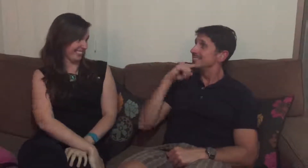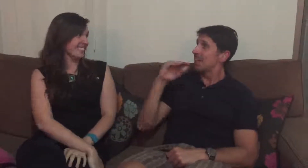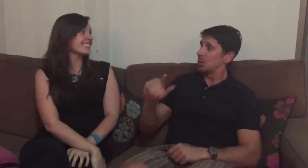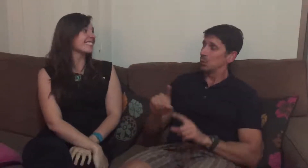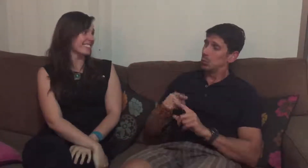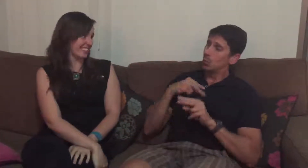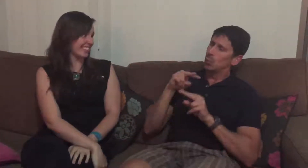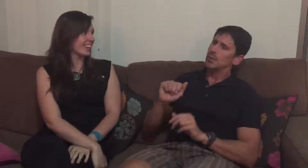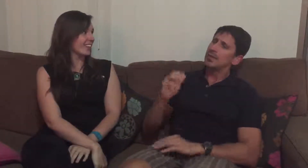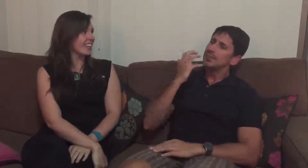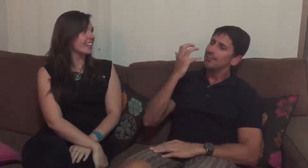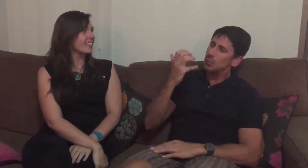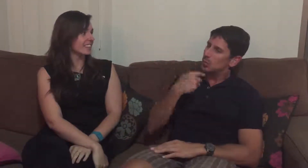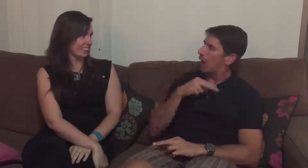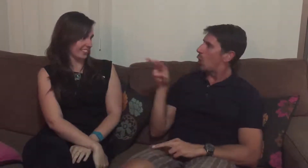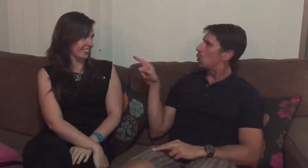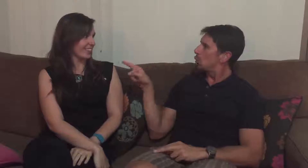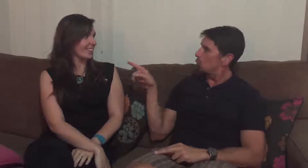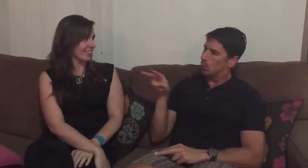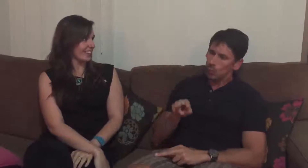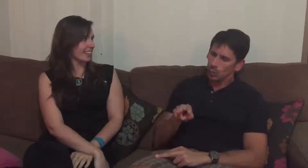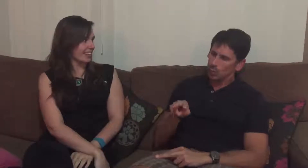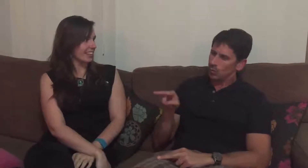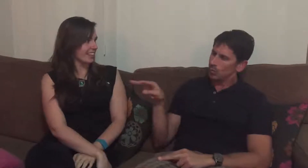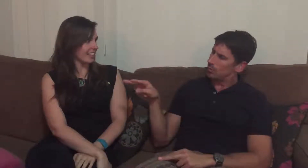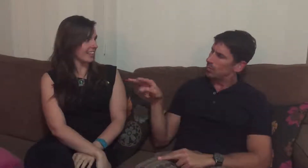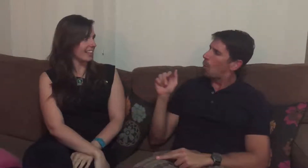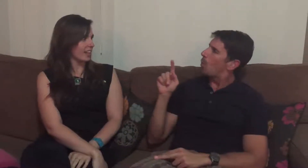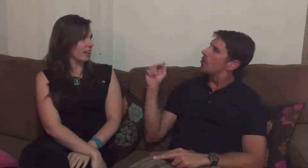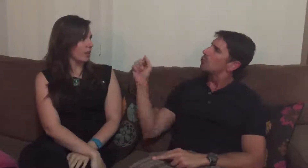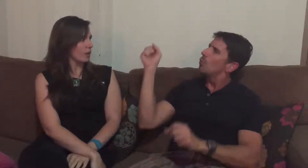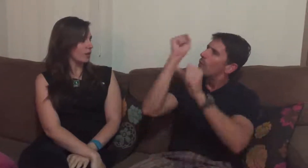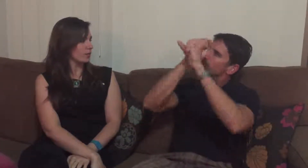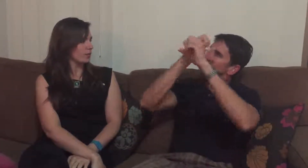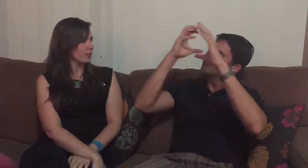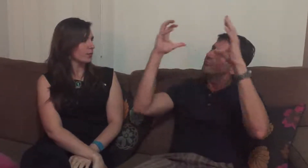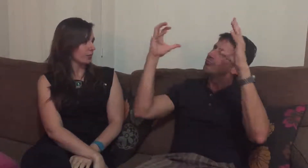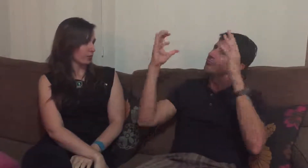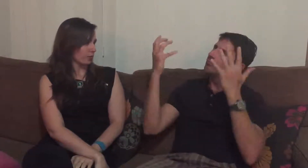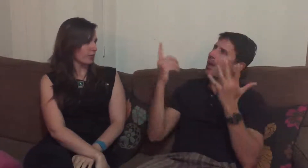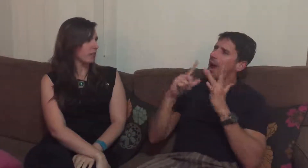As you know, I have a deaf son, and he is only young. And you're a young adult in the Deaf community.